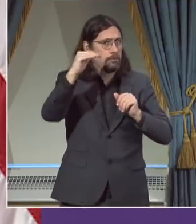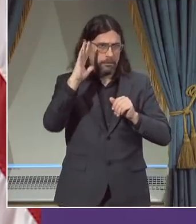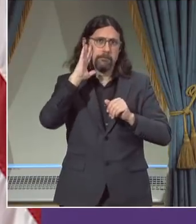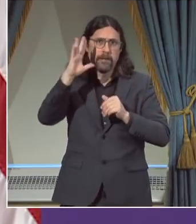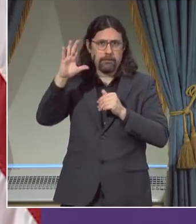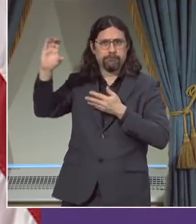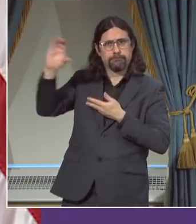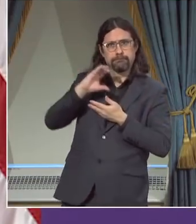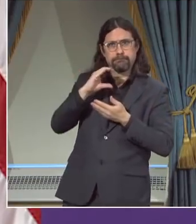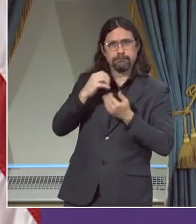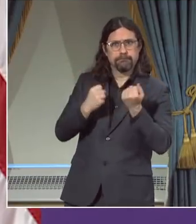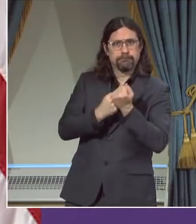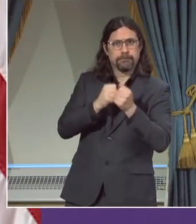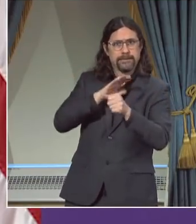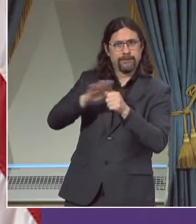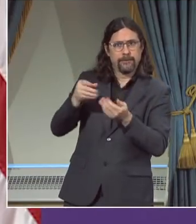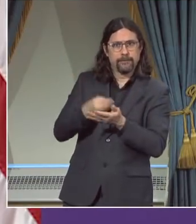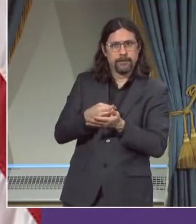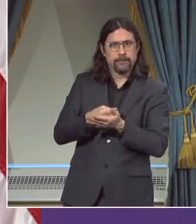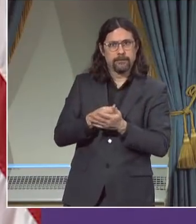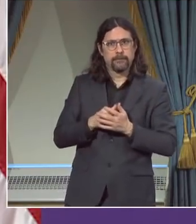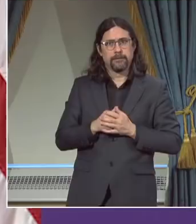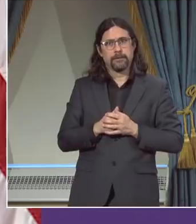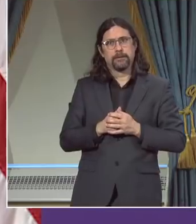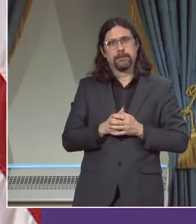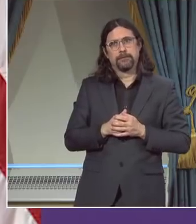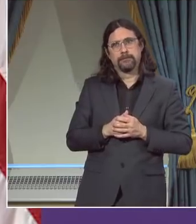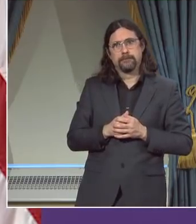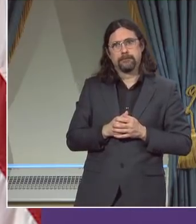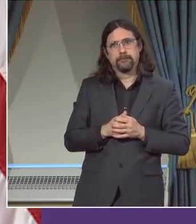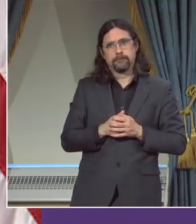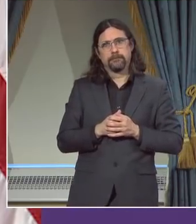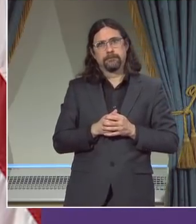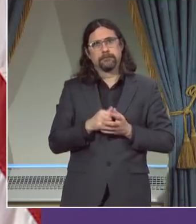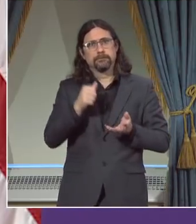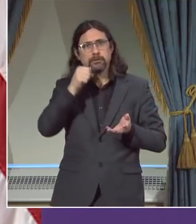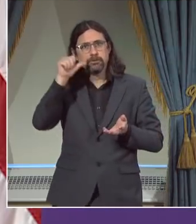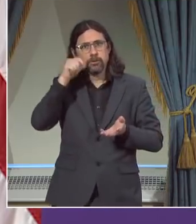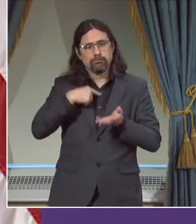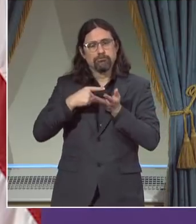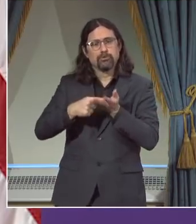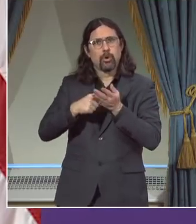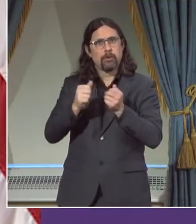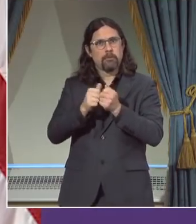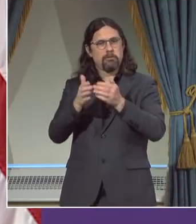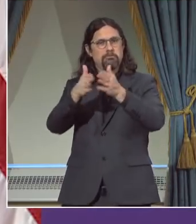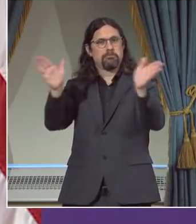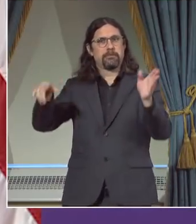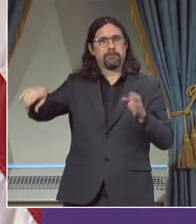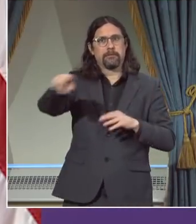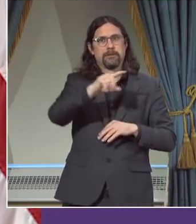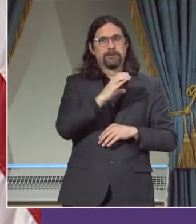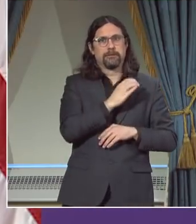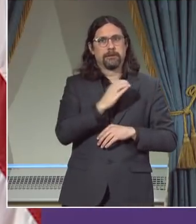ENCOURAGING SIGN. DOURELATEGION -- I SPOKE TO THE ENTIRE CONGRESSIONAL DELEGATION A FEW DAYS AGO. OBVIOUSLY